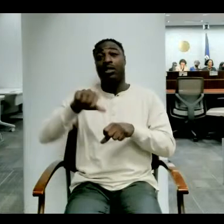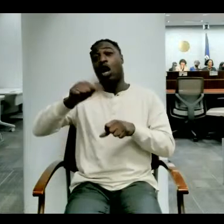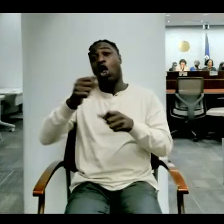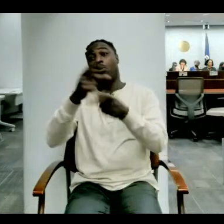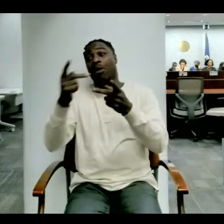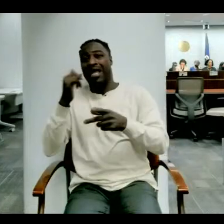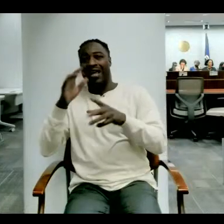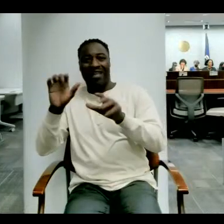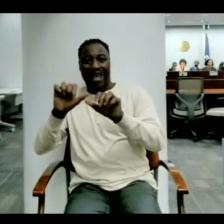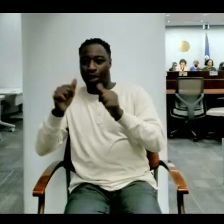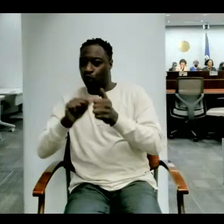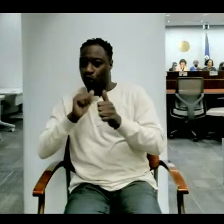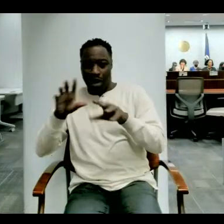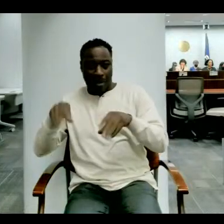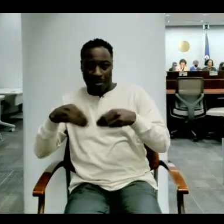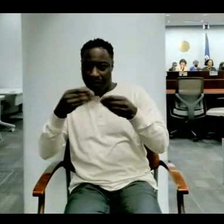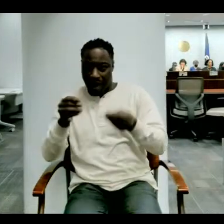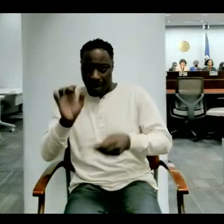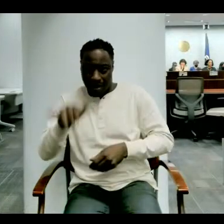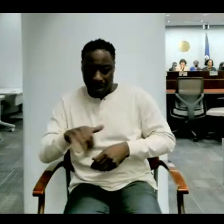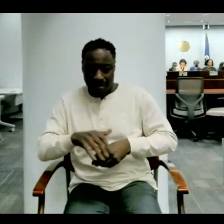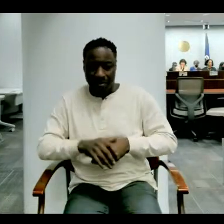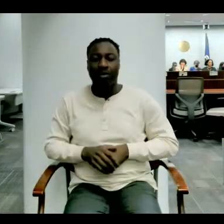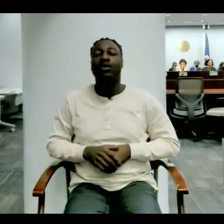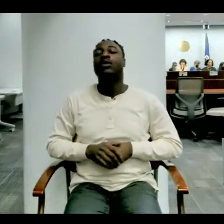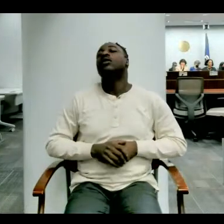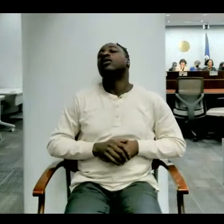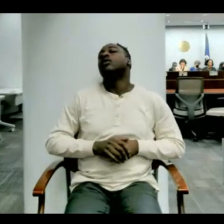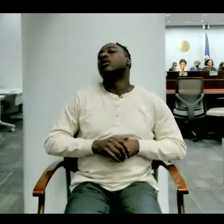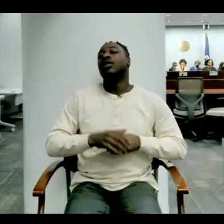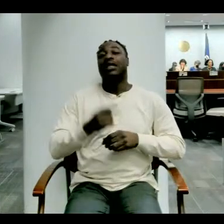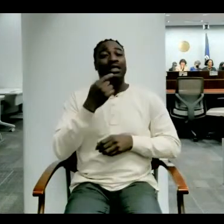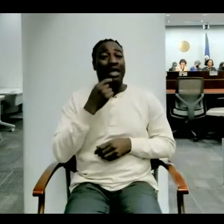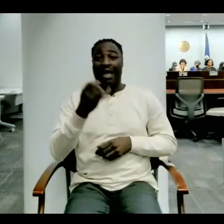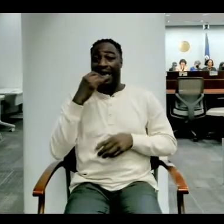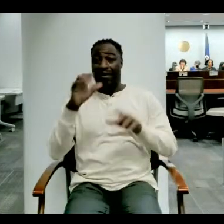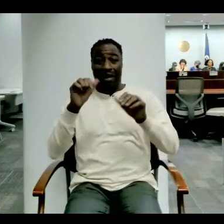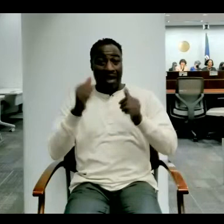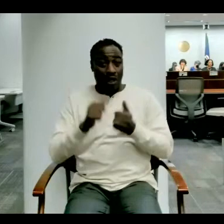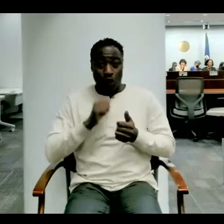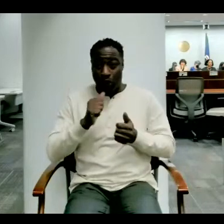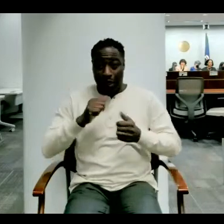Again, threats made by the client employer if the agency did not meet his specific if not